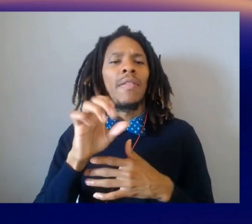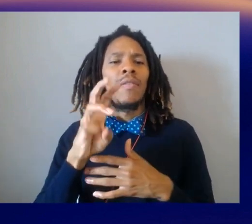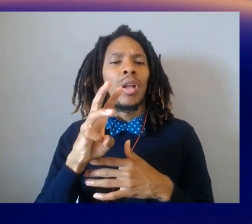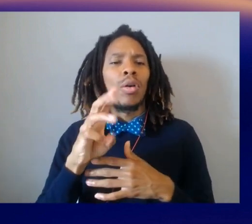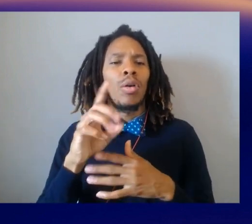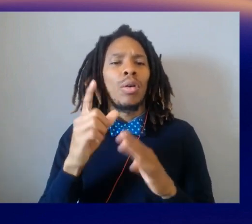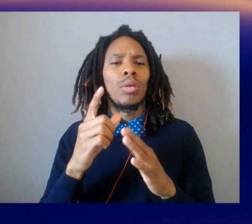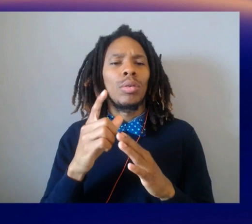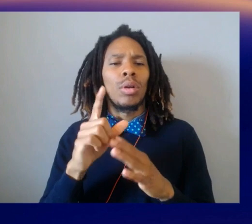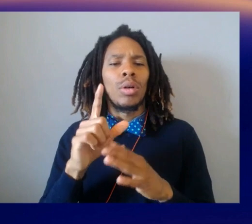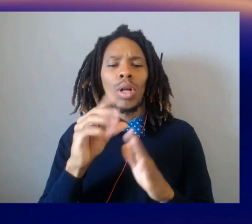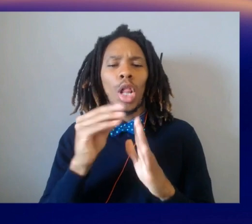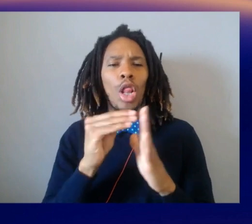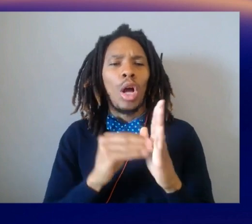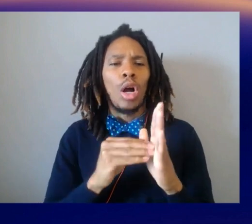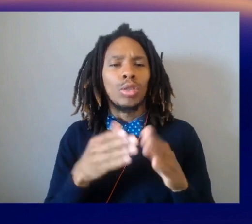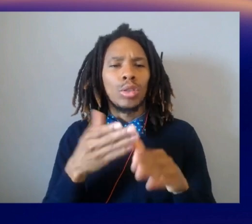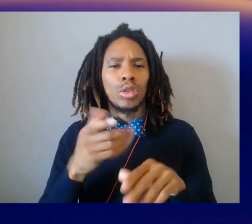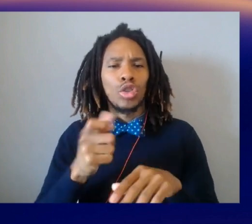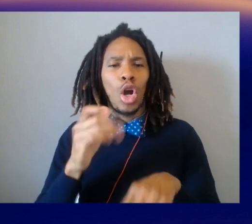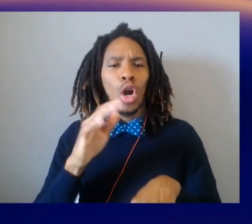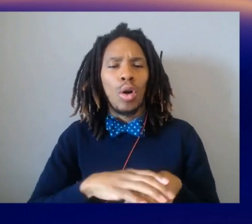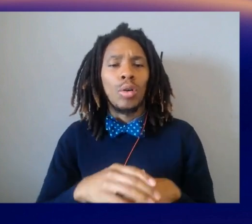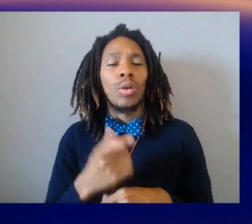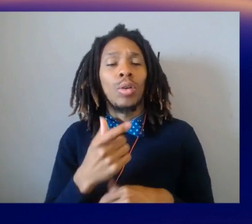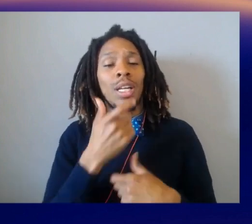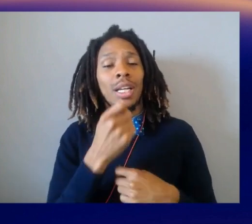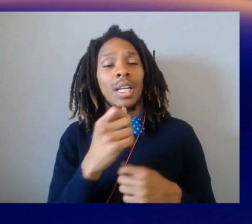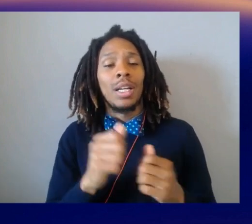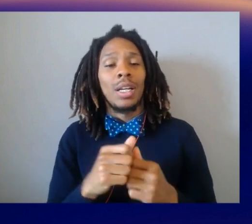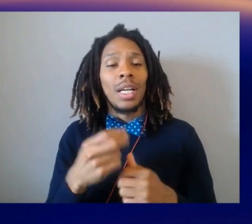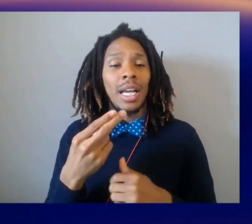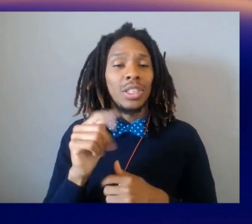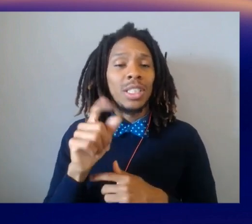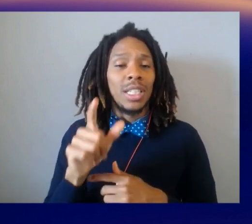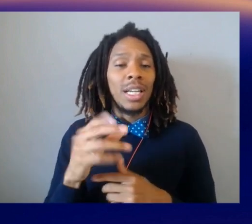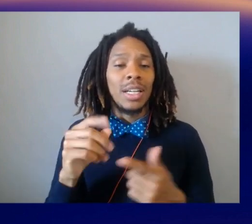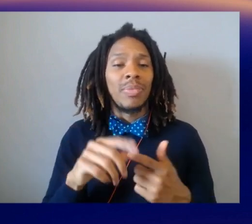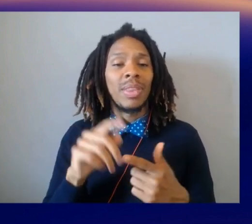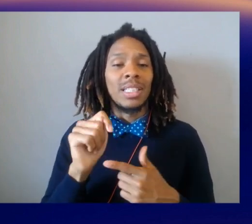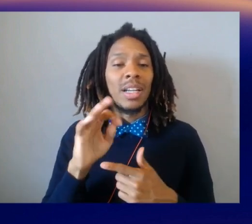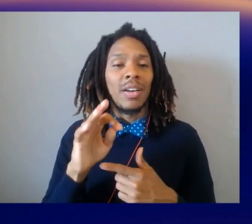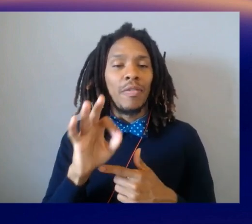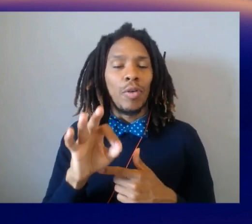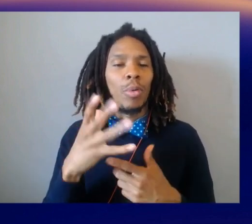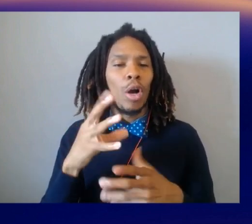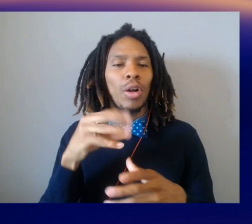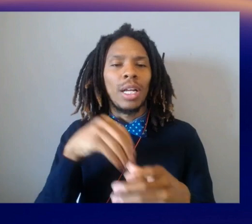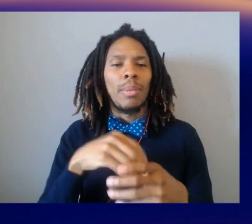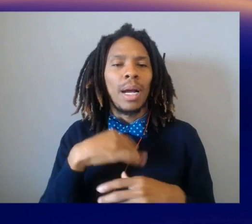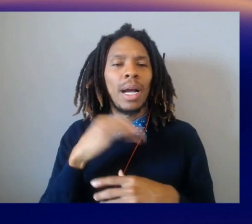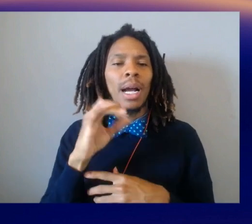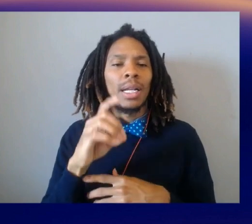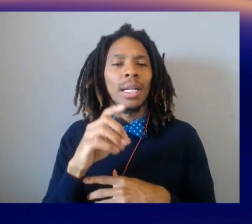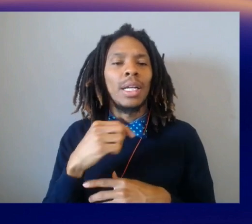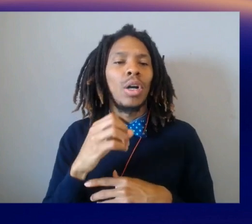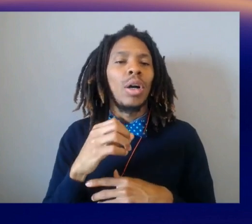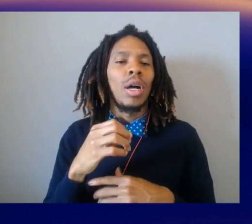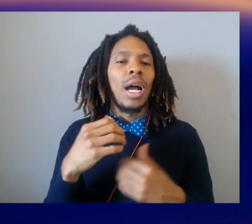What's interesting about this is with HCL and Terraform, it's integrated into my IDE, so I can get things like auto complete.